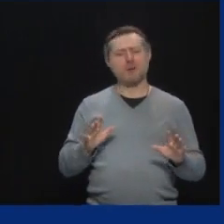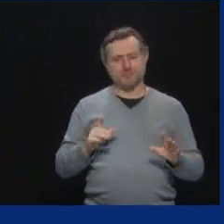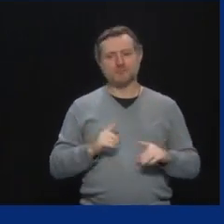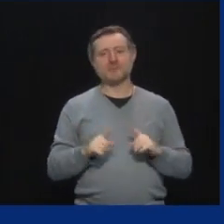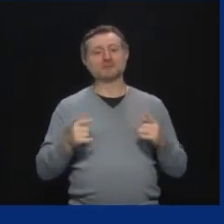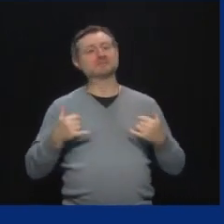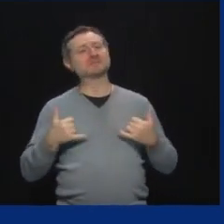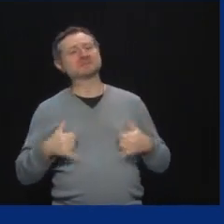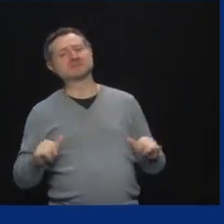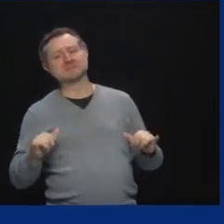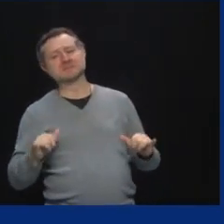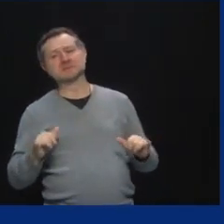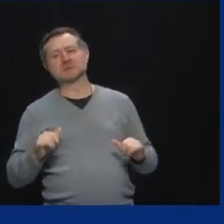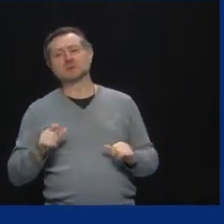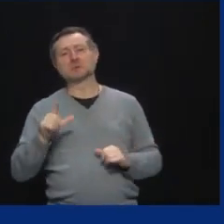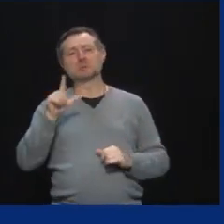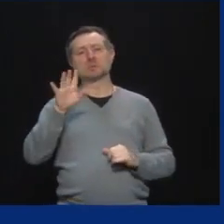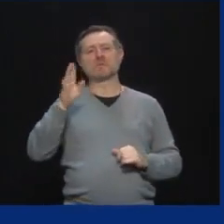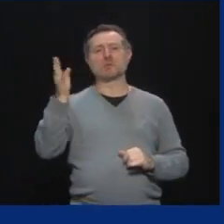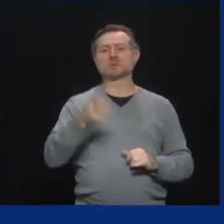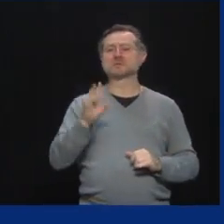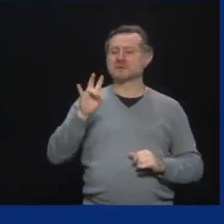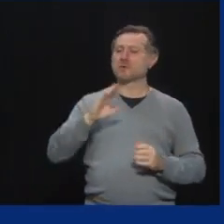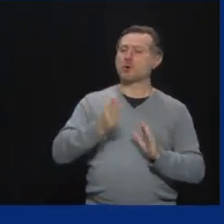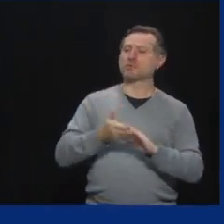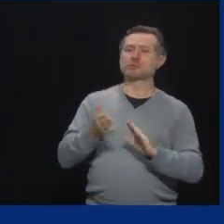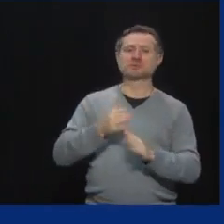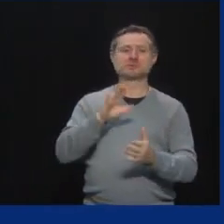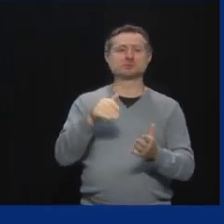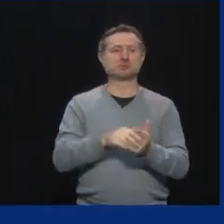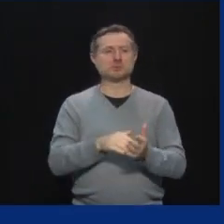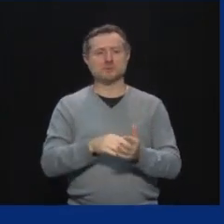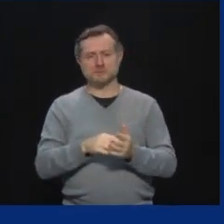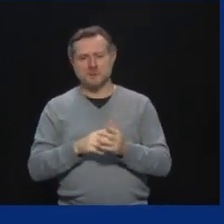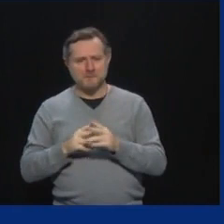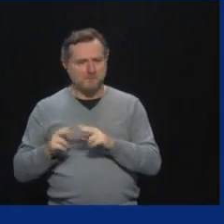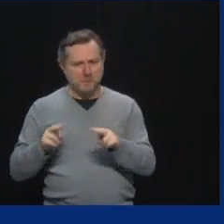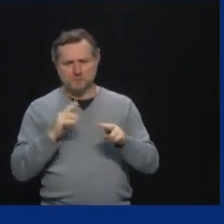24 7 Operation Center and I think Kathryn Garcia and our entire health